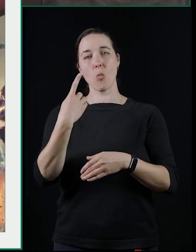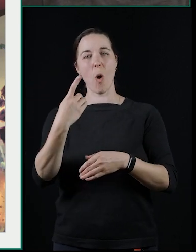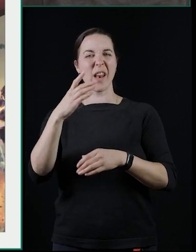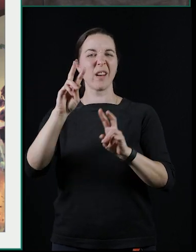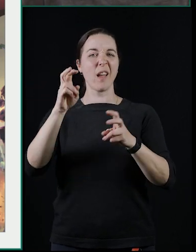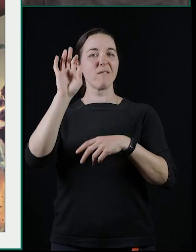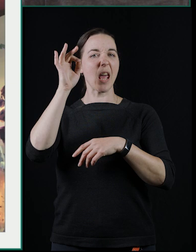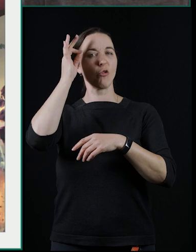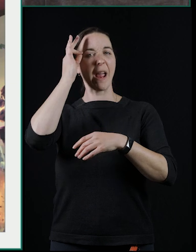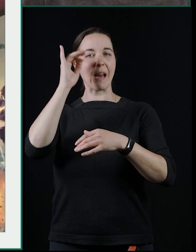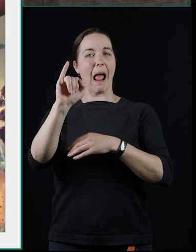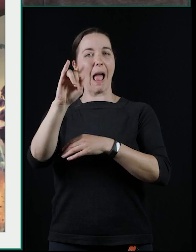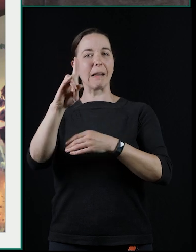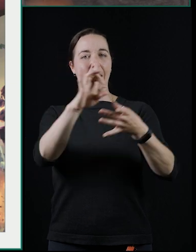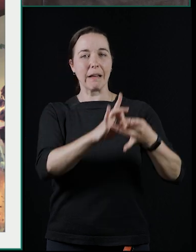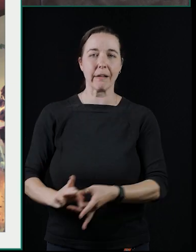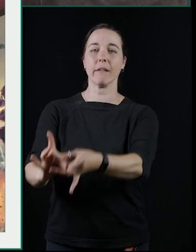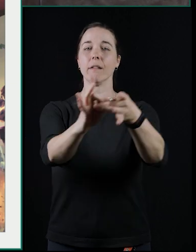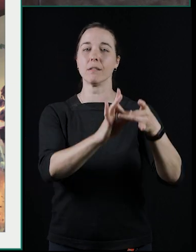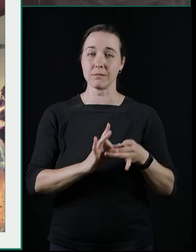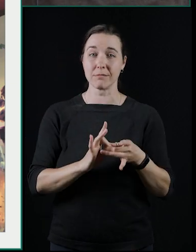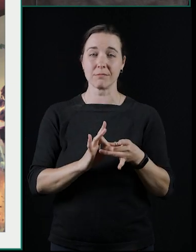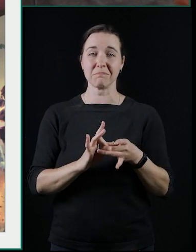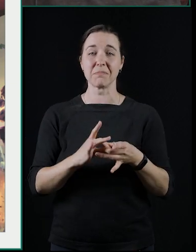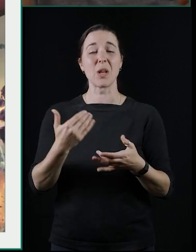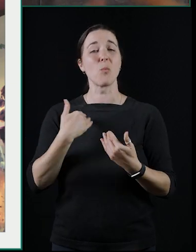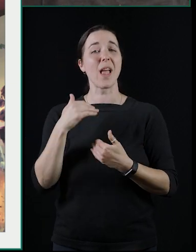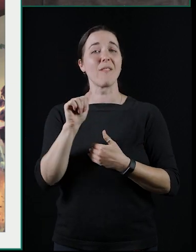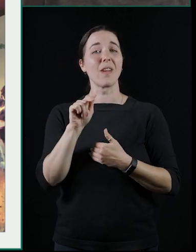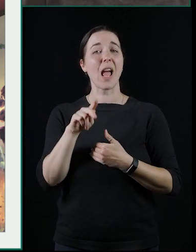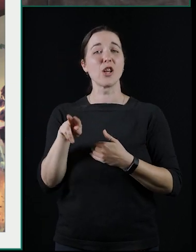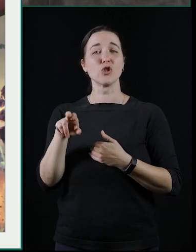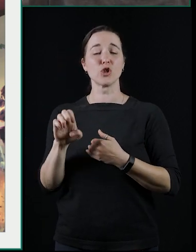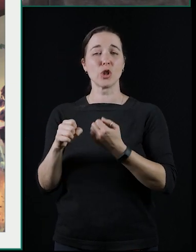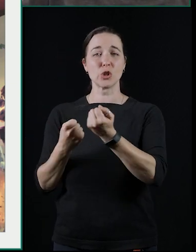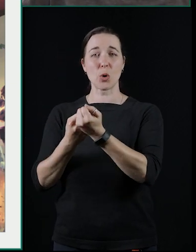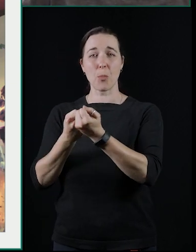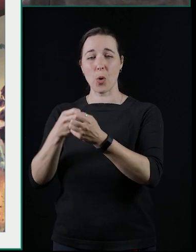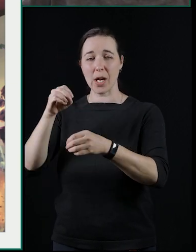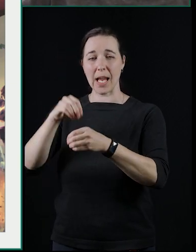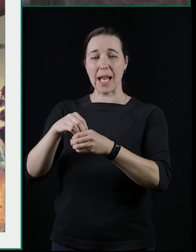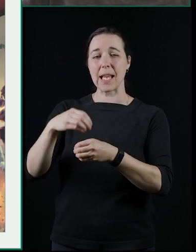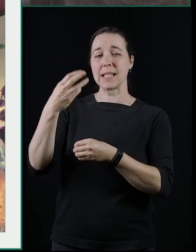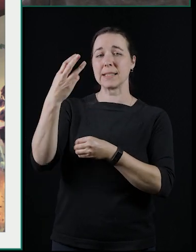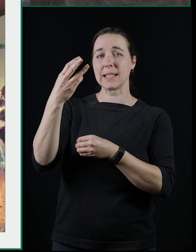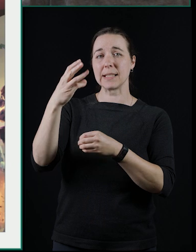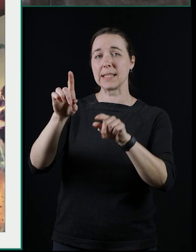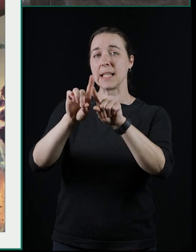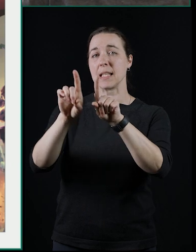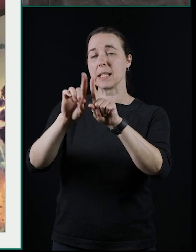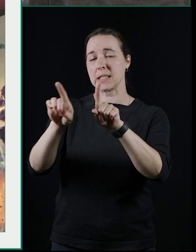to get them all together. We have Azure support in 16 geodistributed regions.